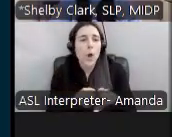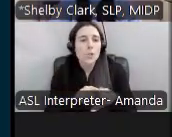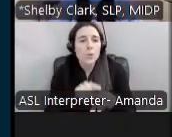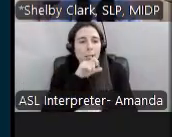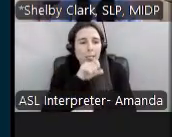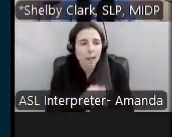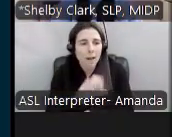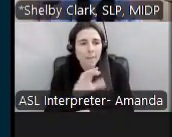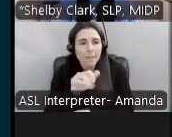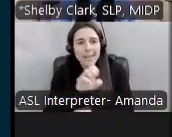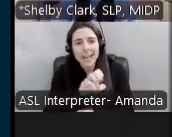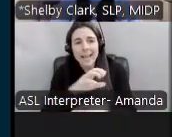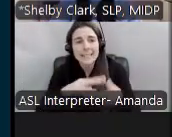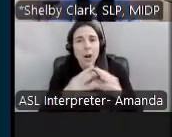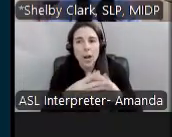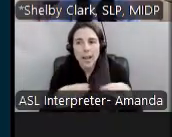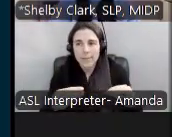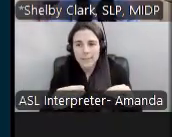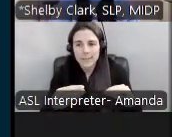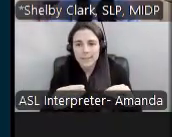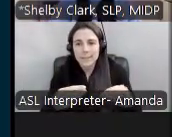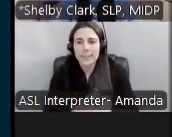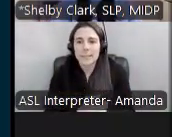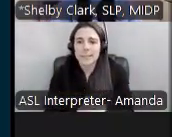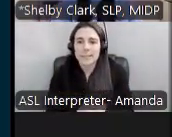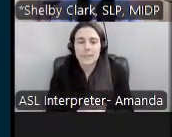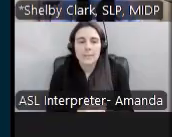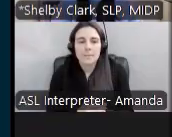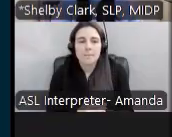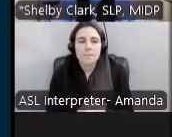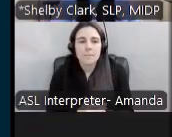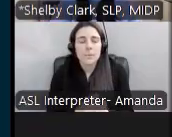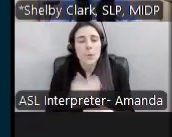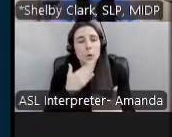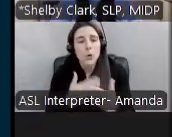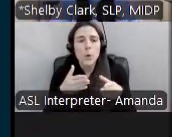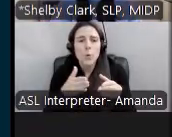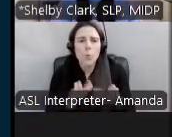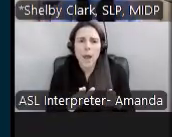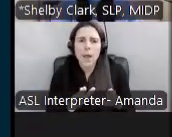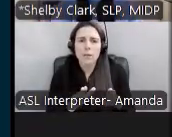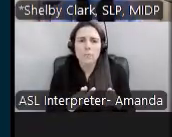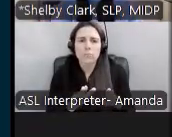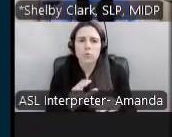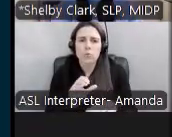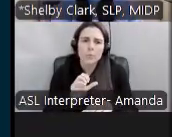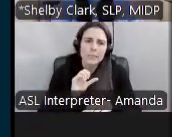great way to just solidify the information and also to get help